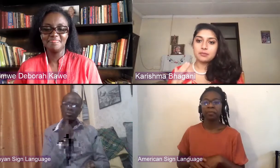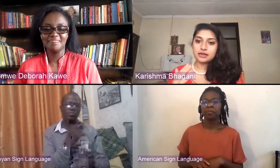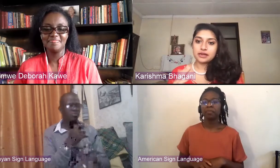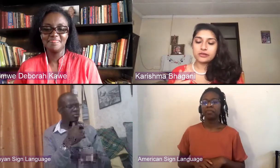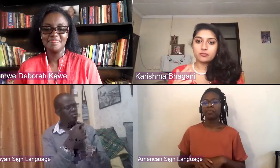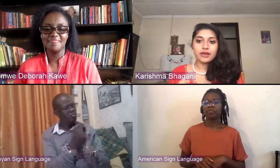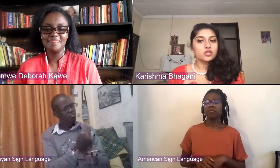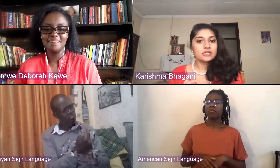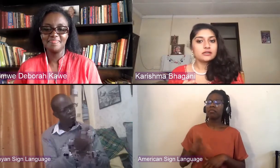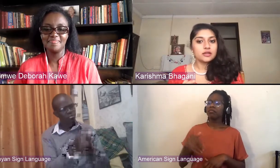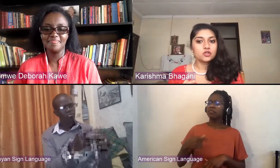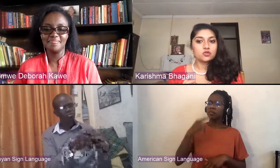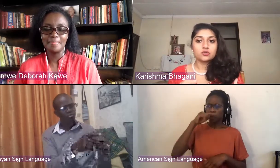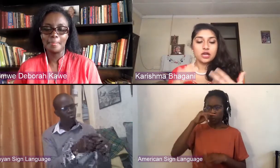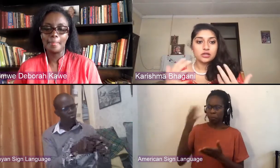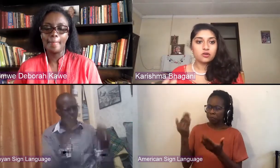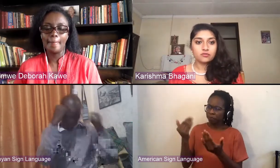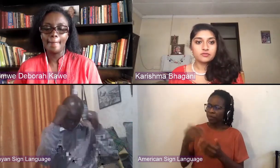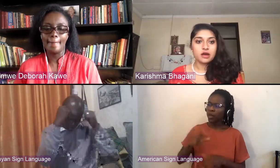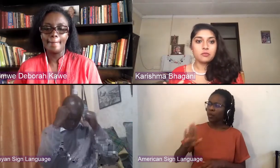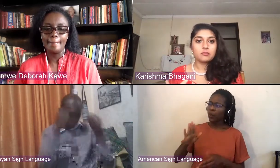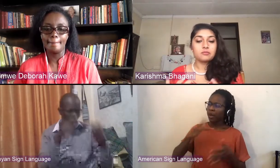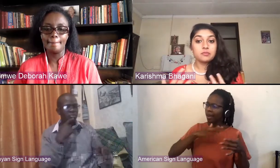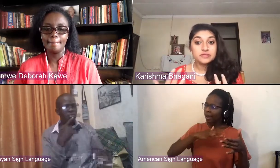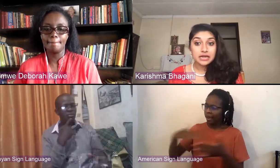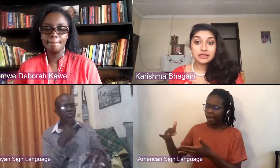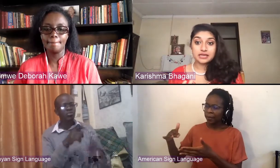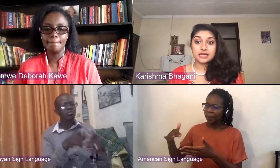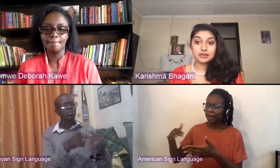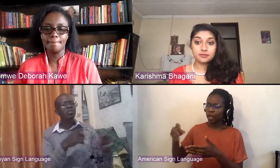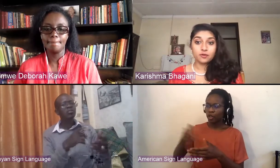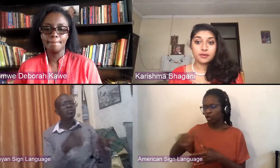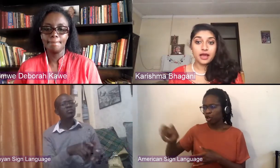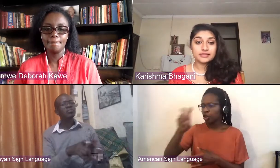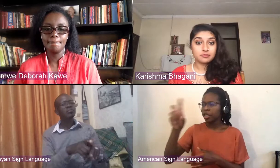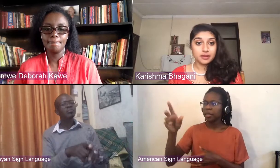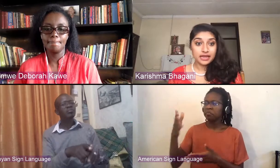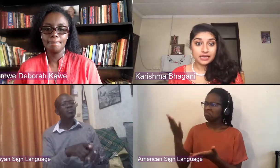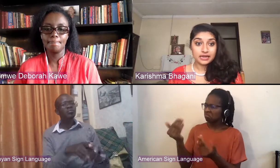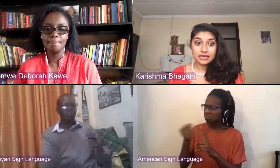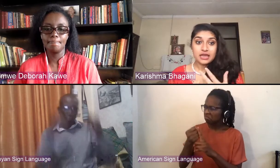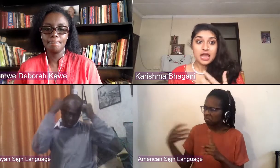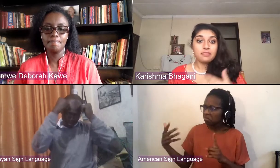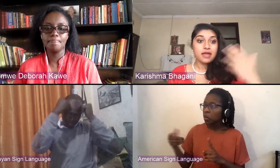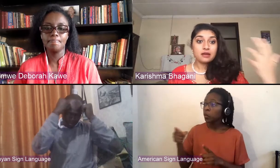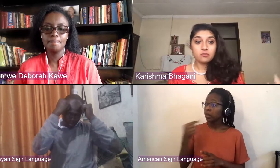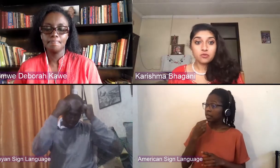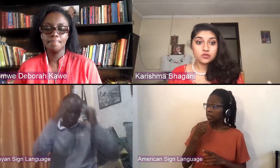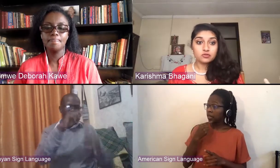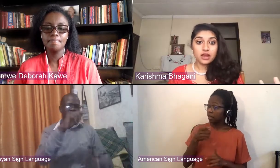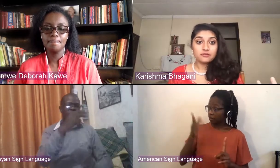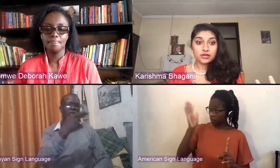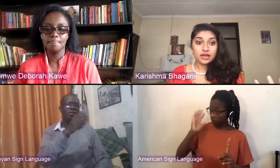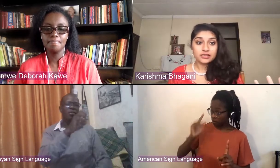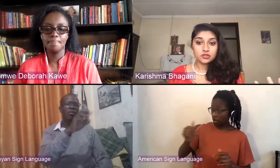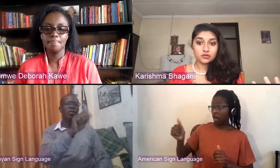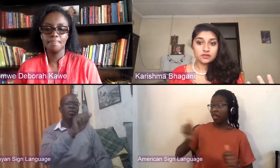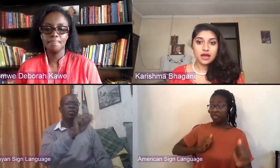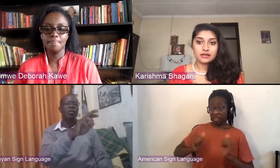You mentioned that you started off studying theater and the performing arts at Makerere and then moved to California Institute of the Arts